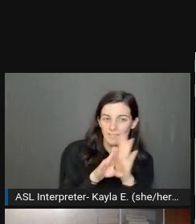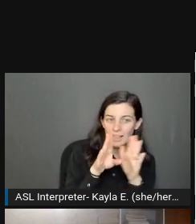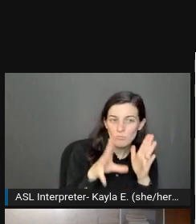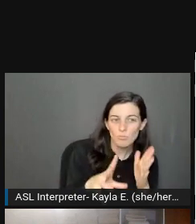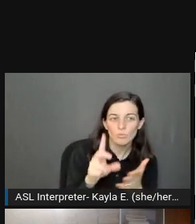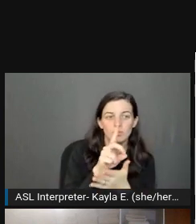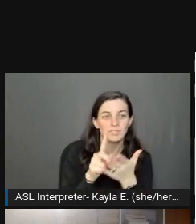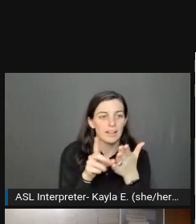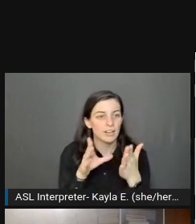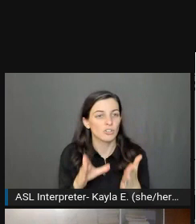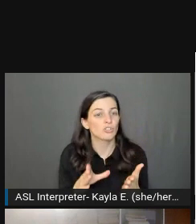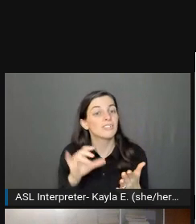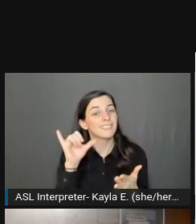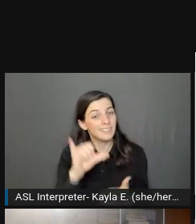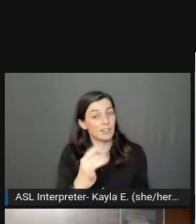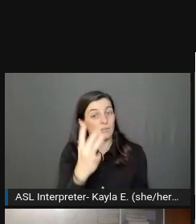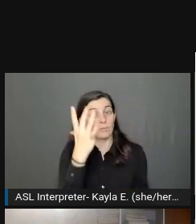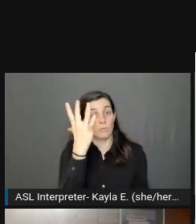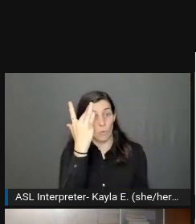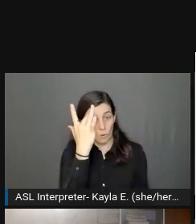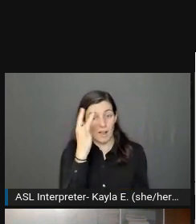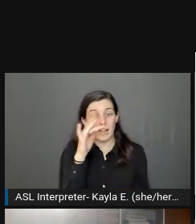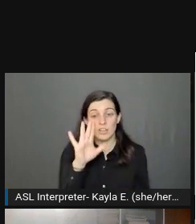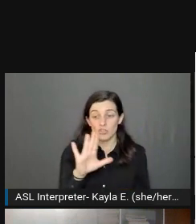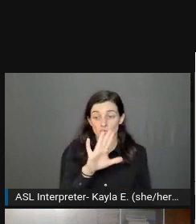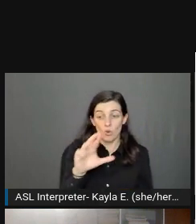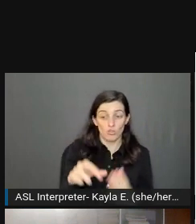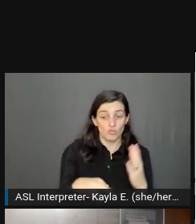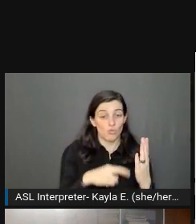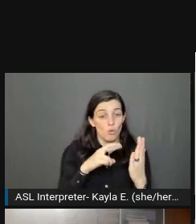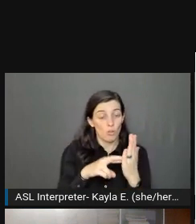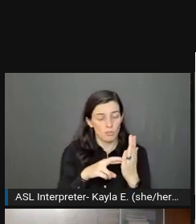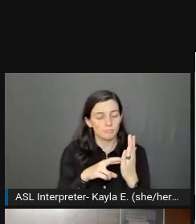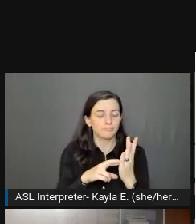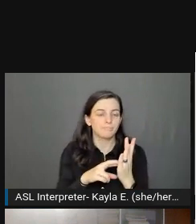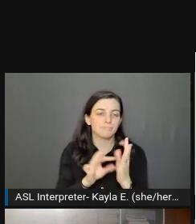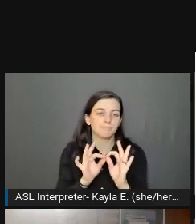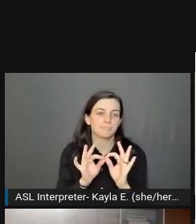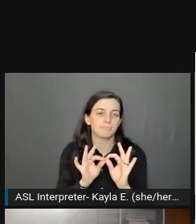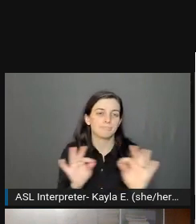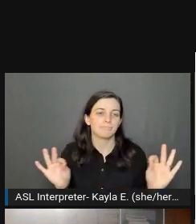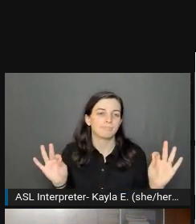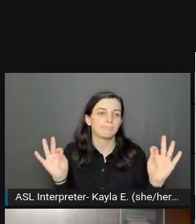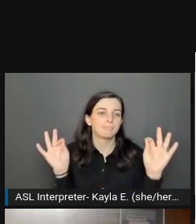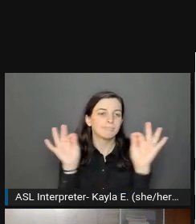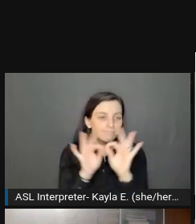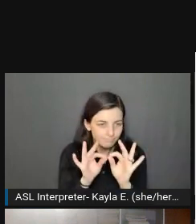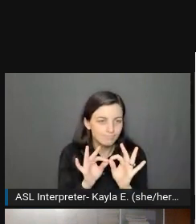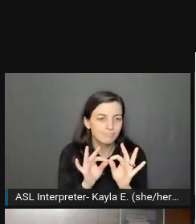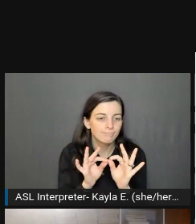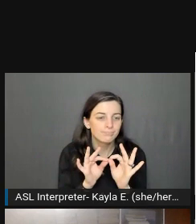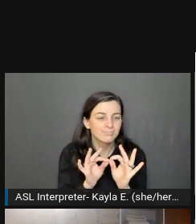This is why your role is key here. You have a crucial role here.